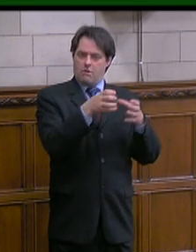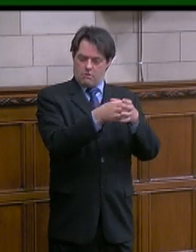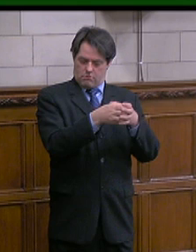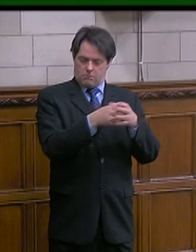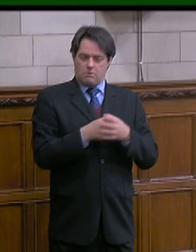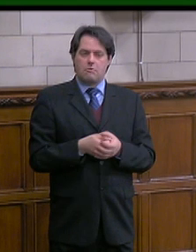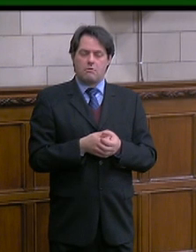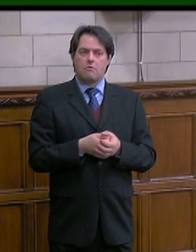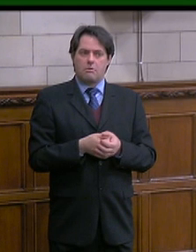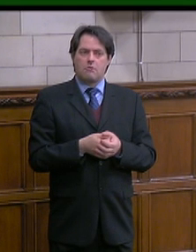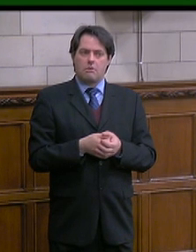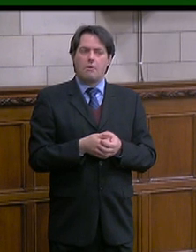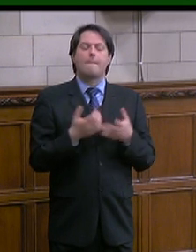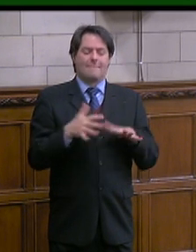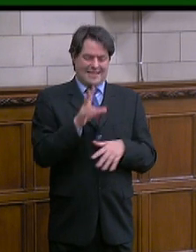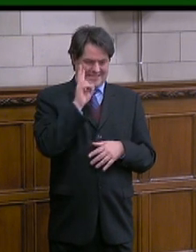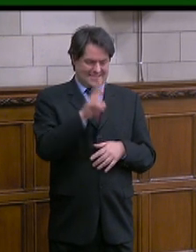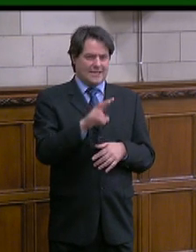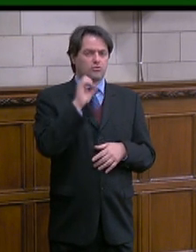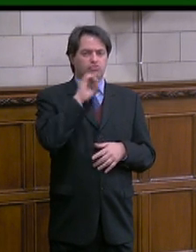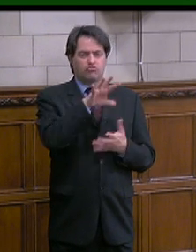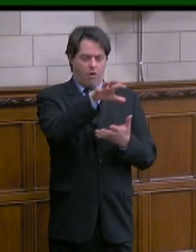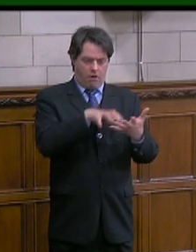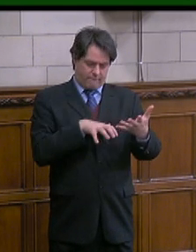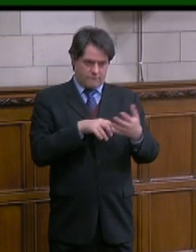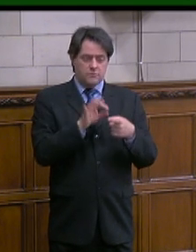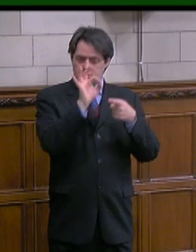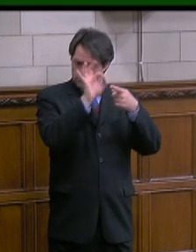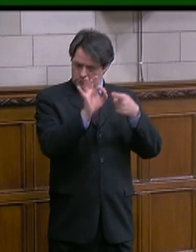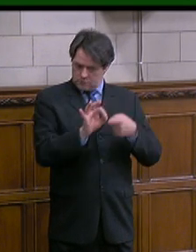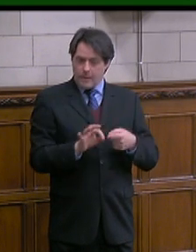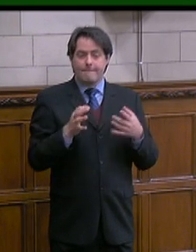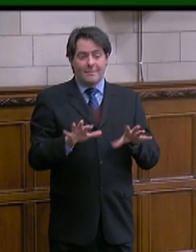We have seen that draft specification, and it has been tested in some schools.